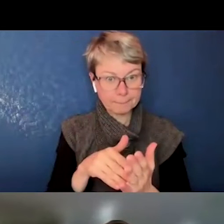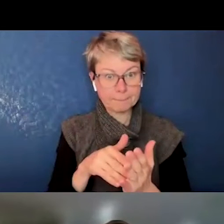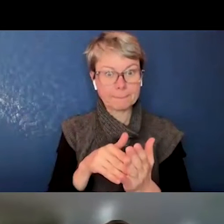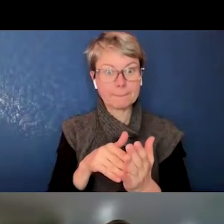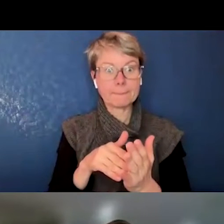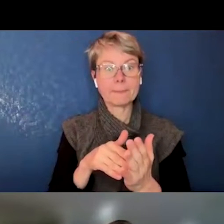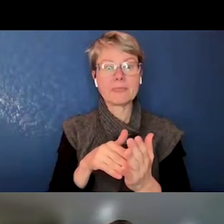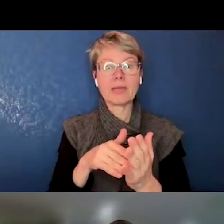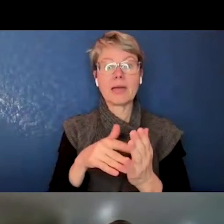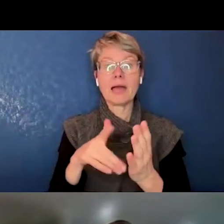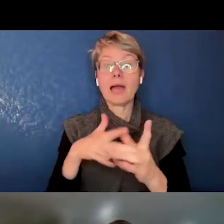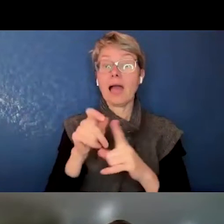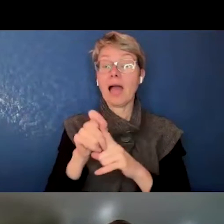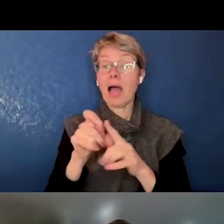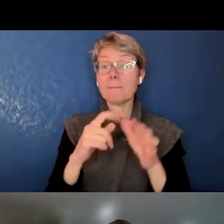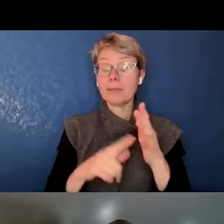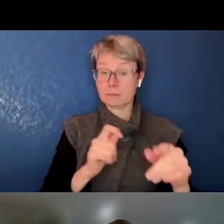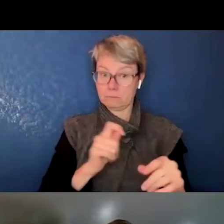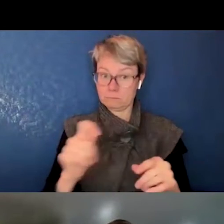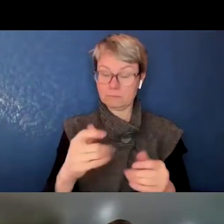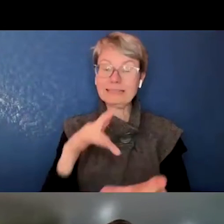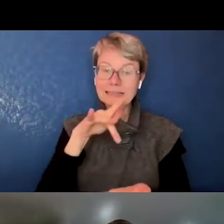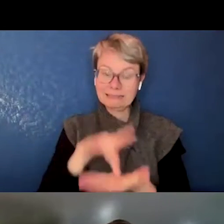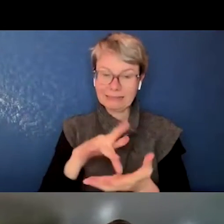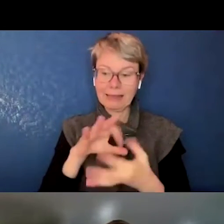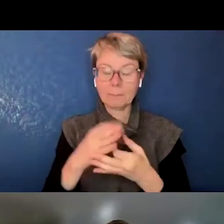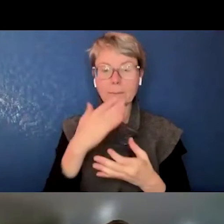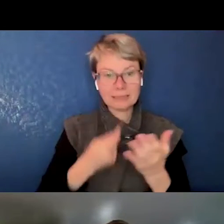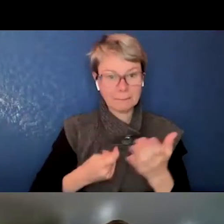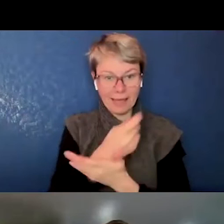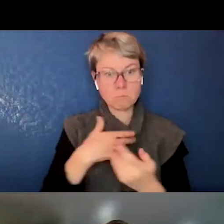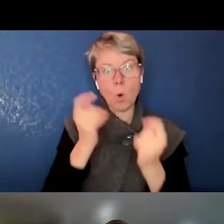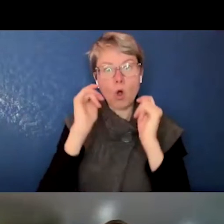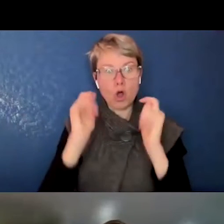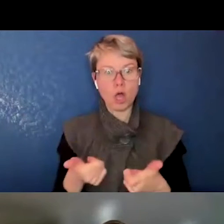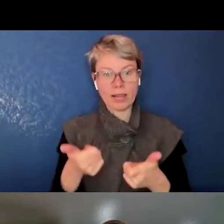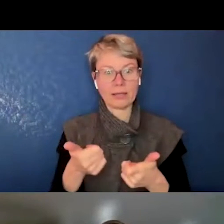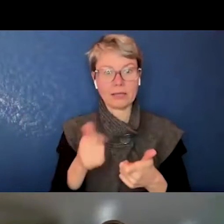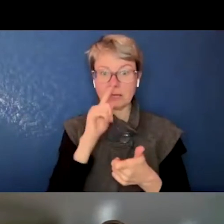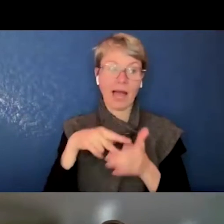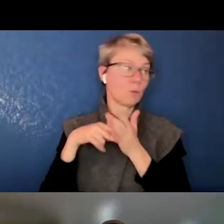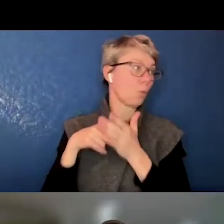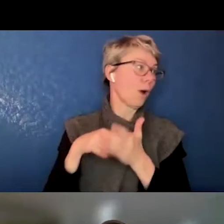center link refusal to pay him early income um to the administrative appeals tribunal and we